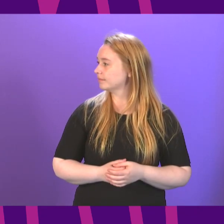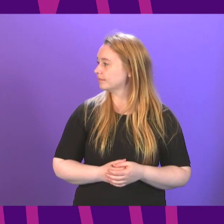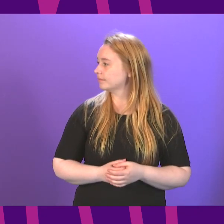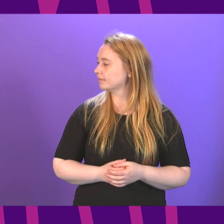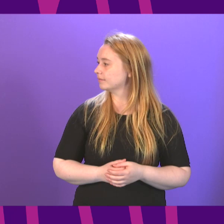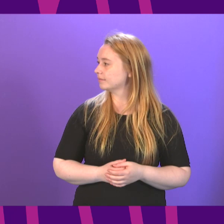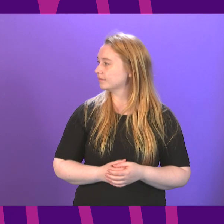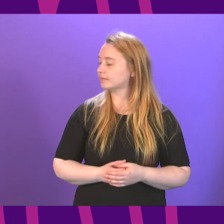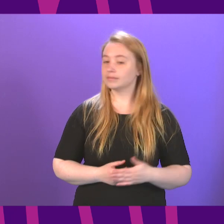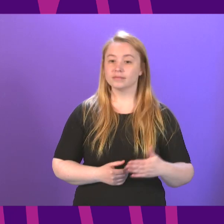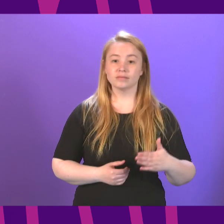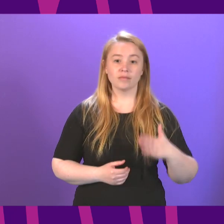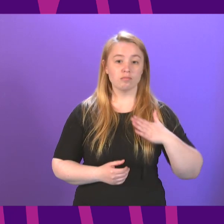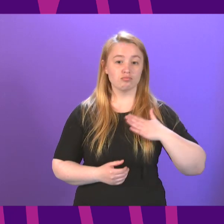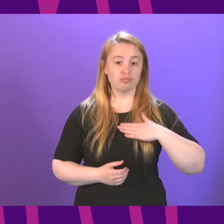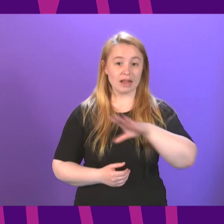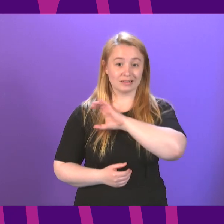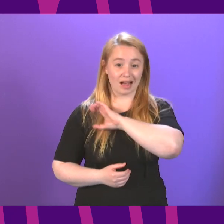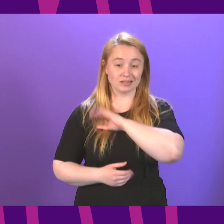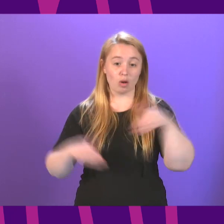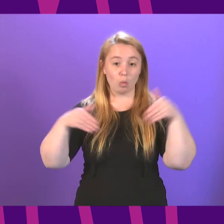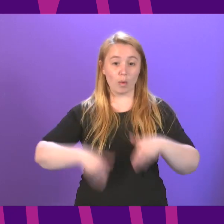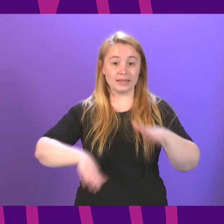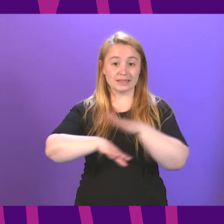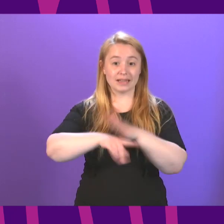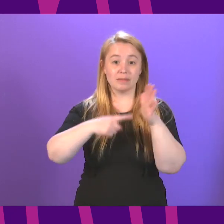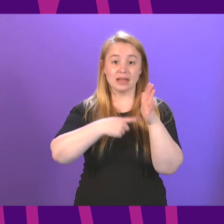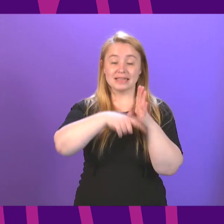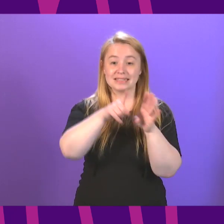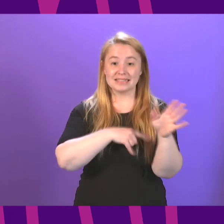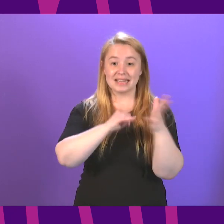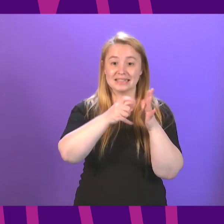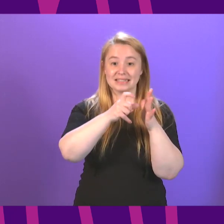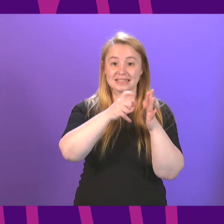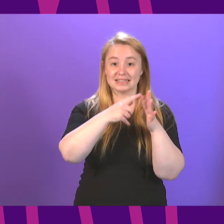Breast cancer waiting times in Tayside are now 17 weeks from general practitioner referral to